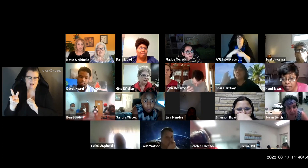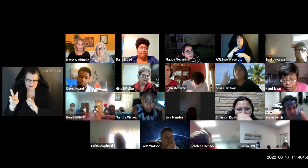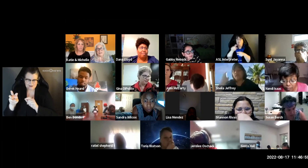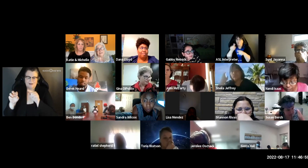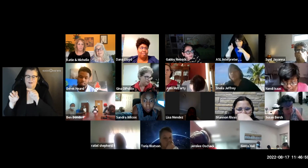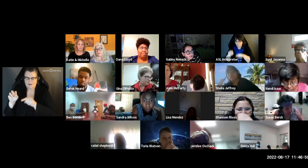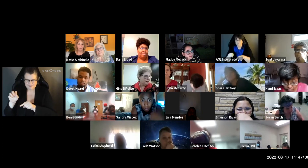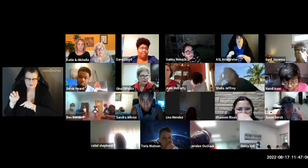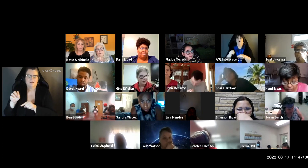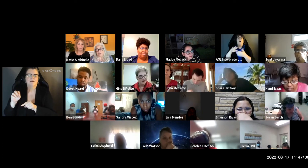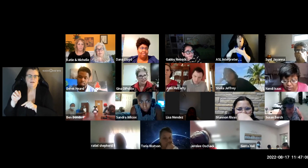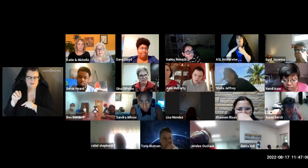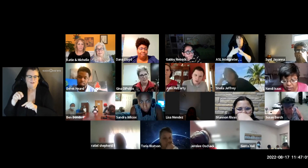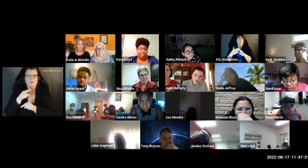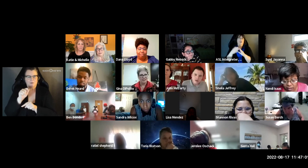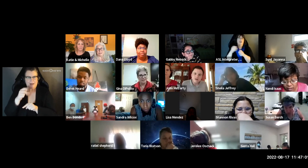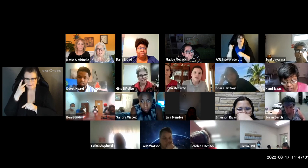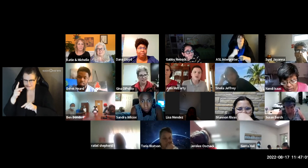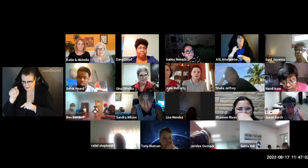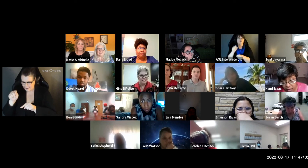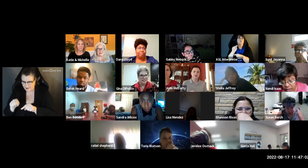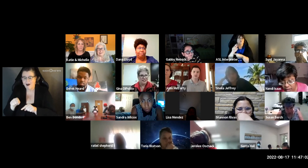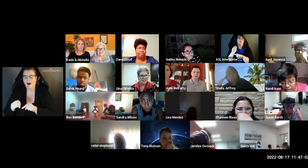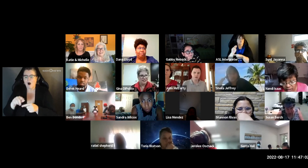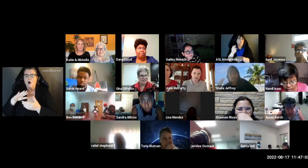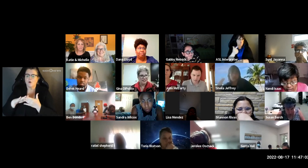of everyone lots of folks who are in this Workshop are there every Monday